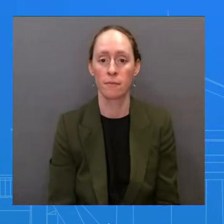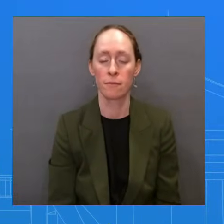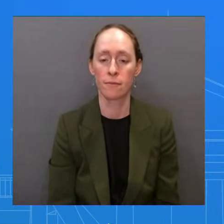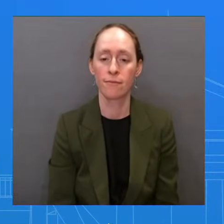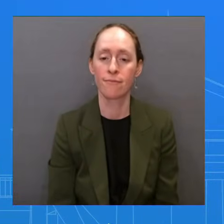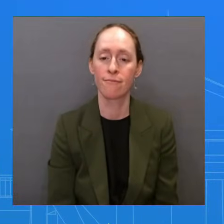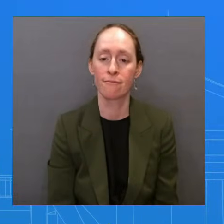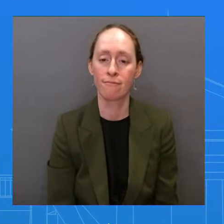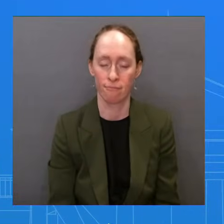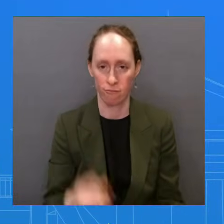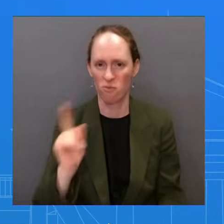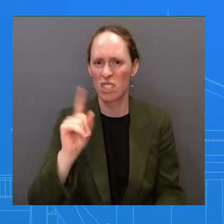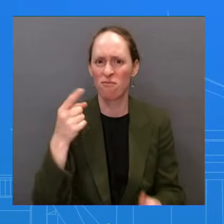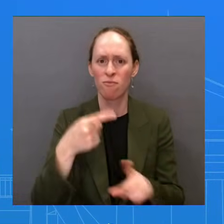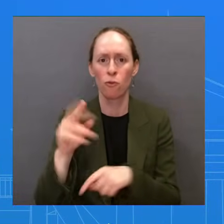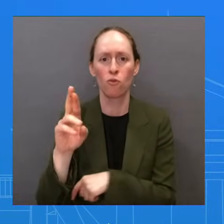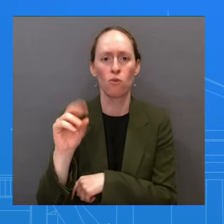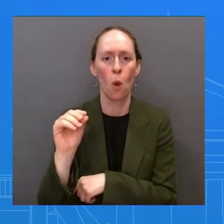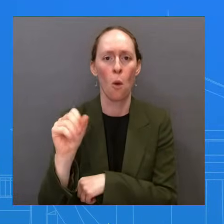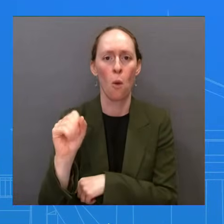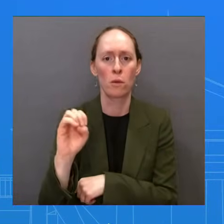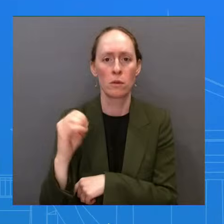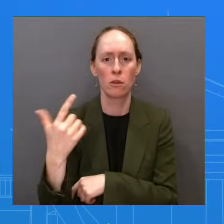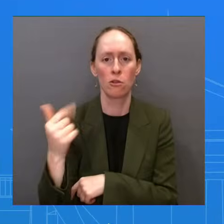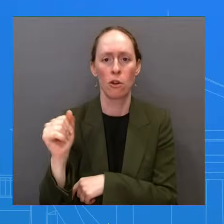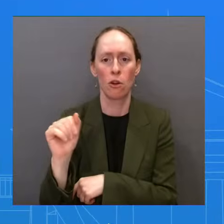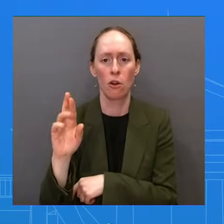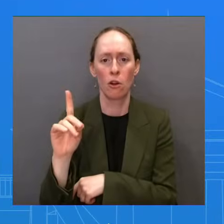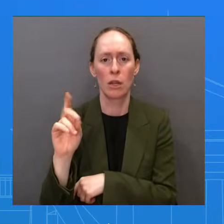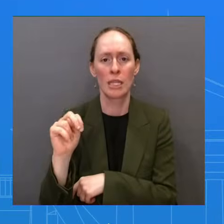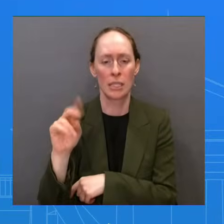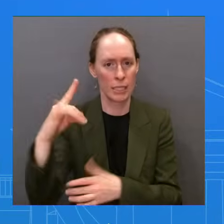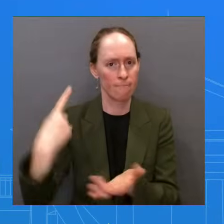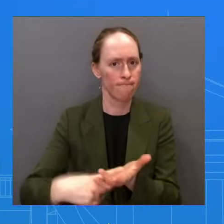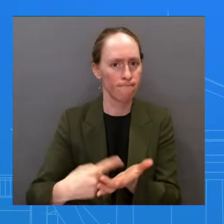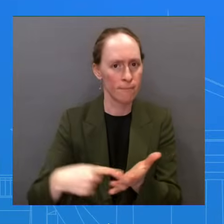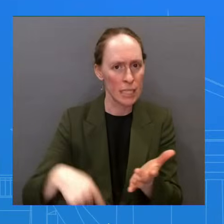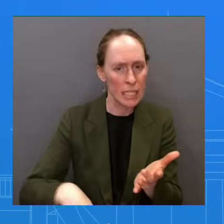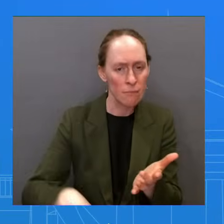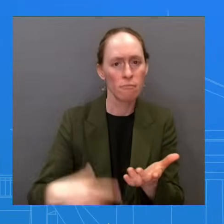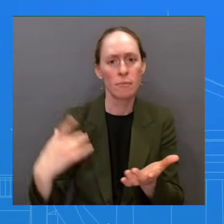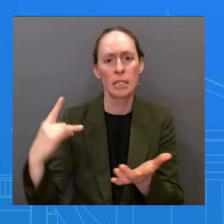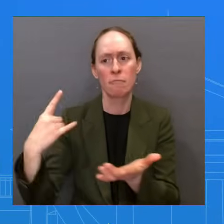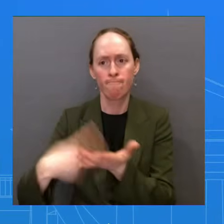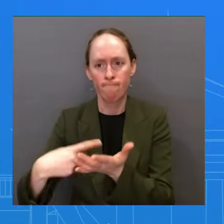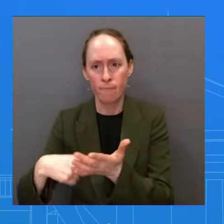What I can say is that, you know -- I think we went back and forth on this just last Thursday,